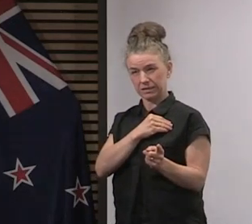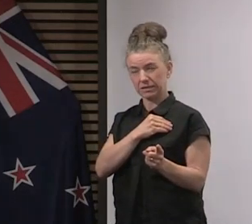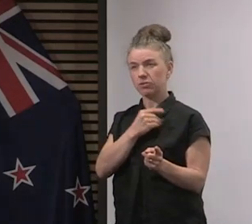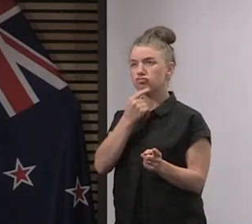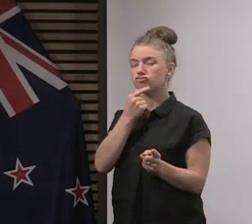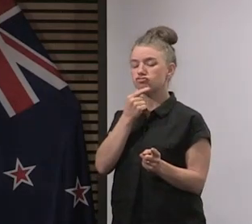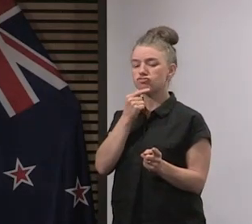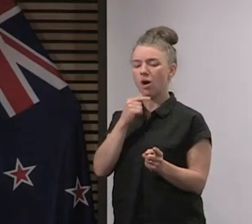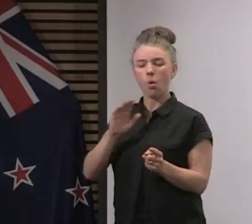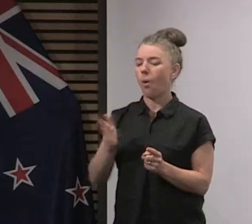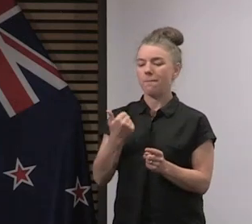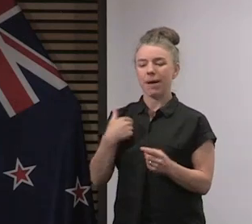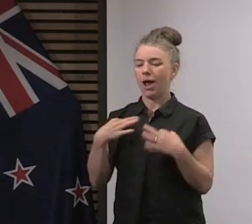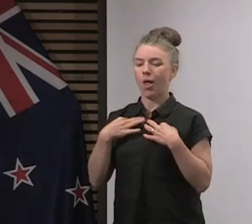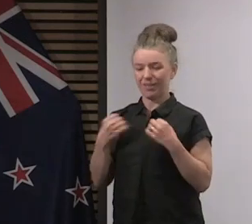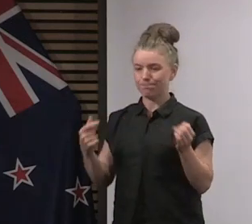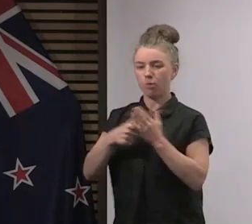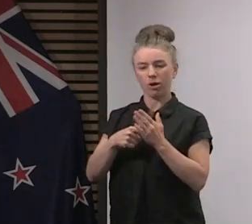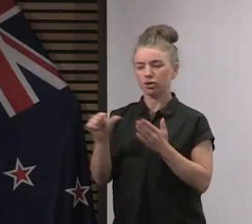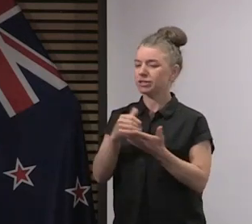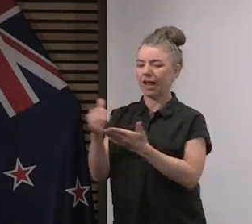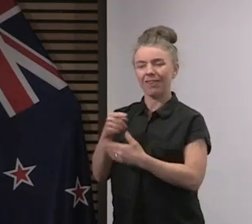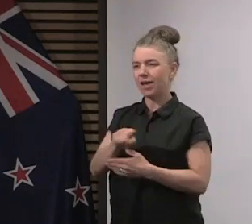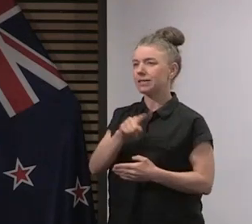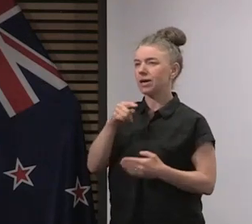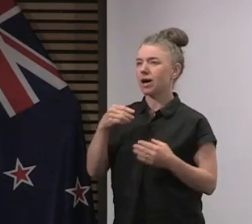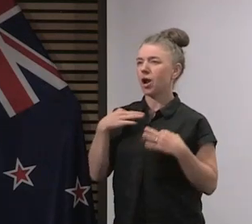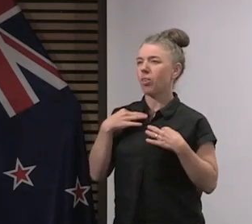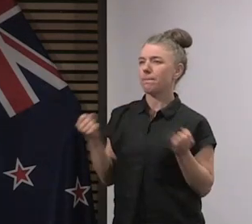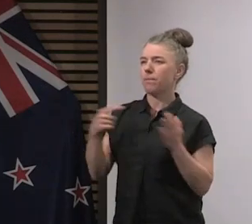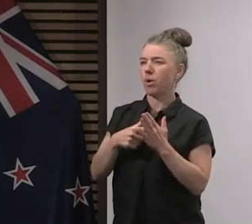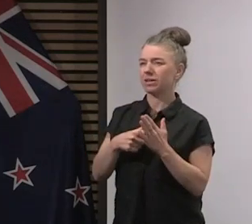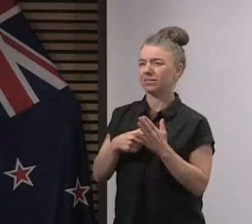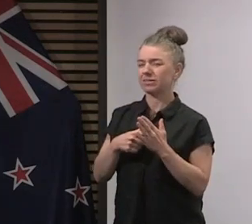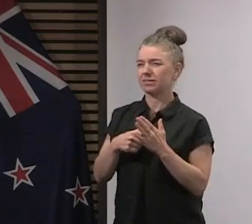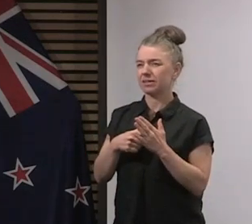Do we trust those businesses to deem which of